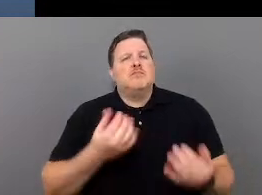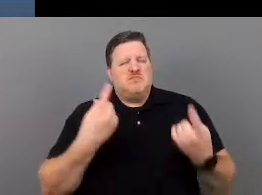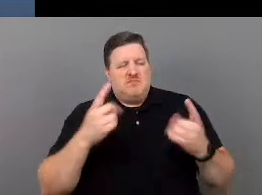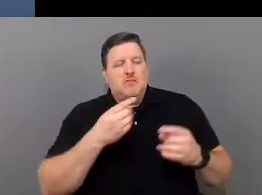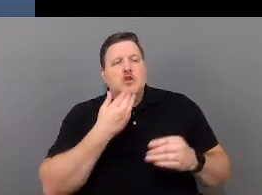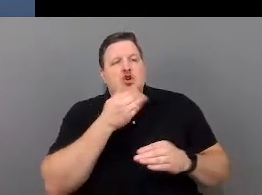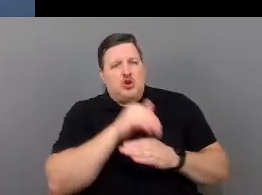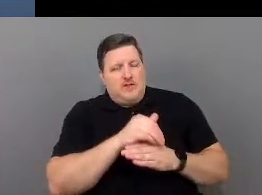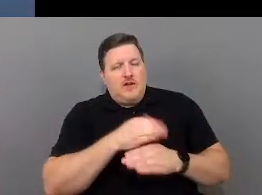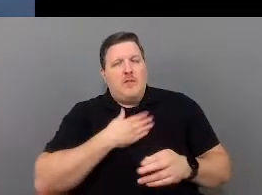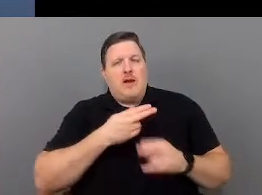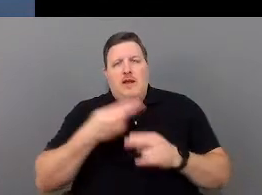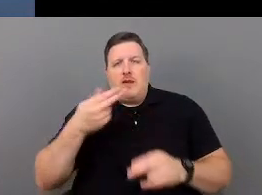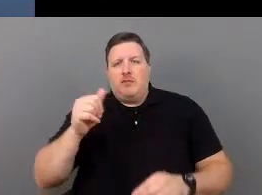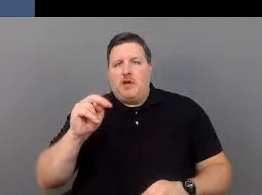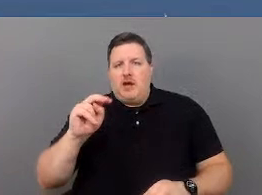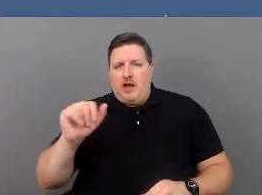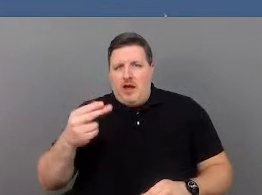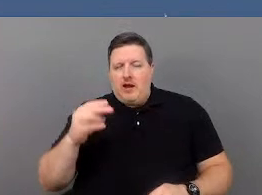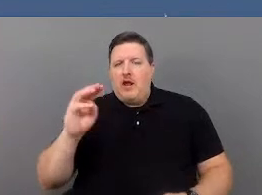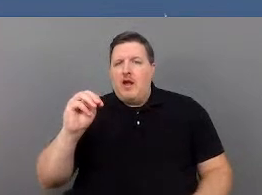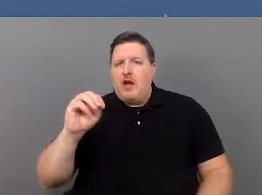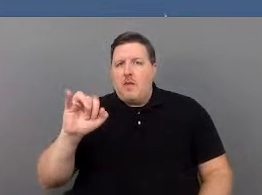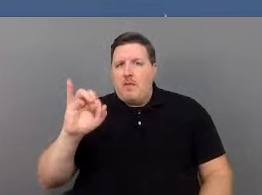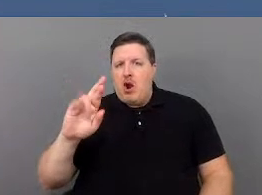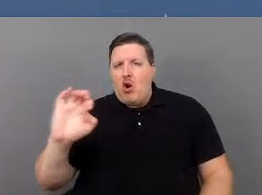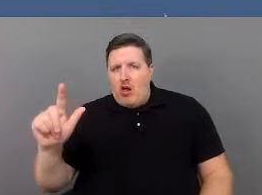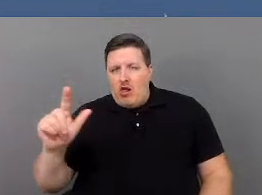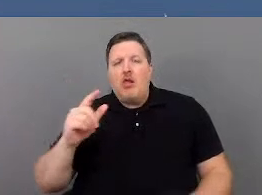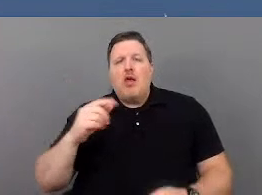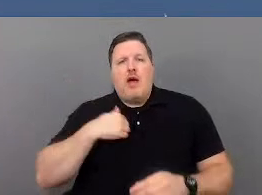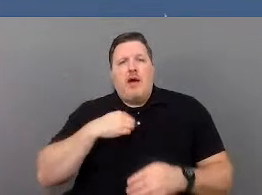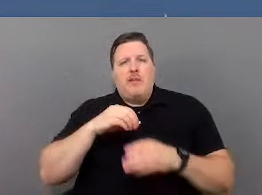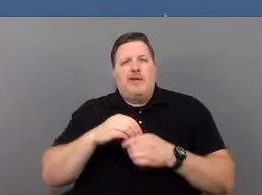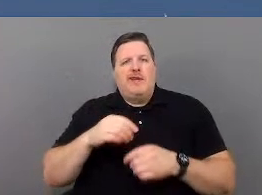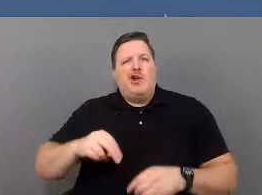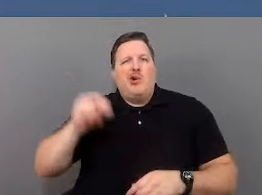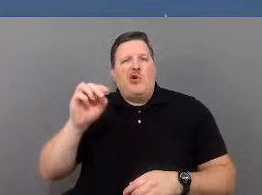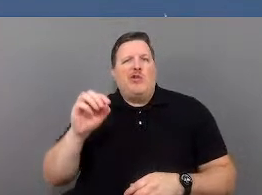≫ GOOD EVENING, MY NAME IS HANNAH MERRILL, I'M A RESIDENT IN WARD 4, AND I'M HERE TODAY TO MAKE